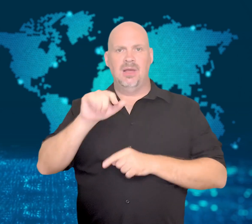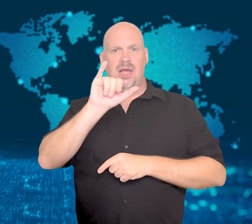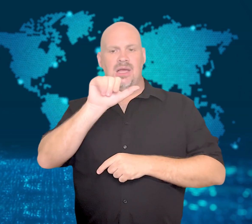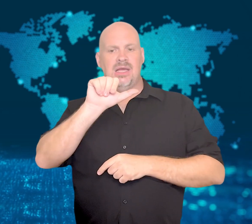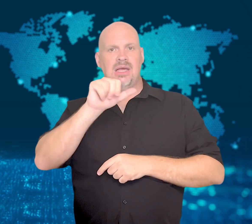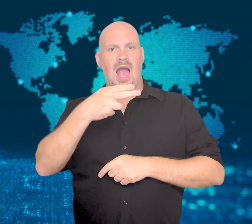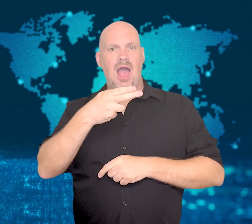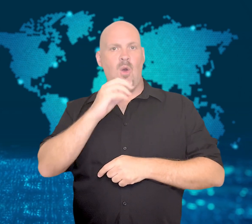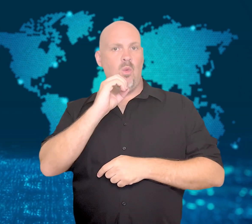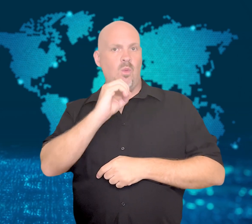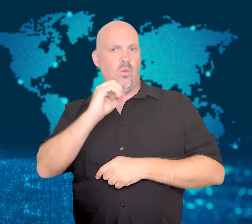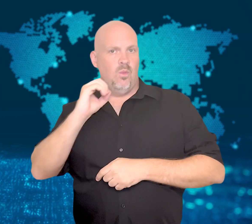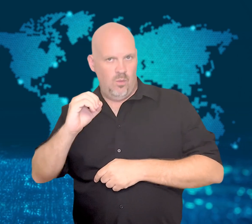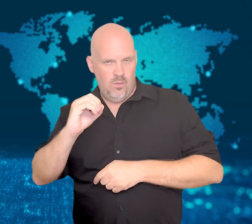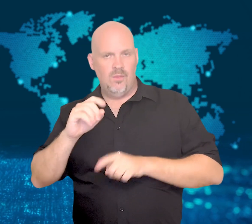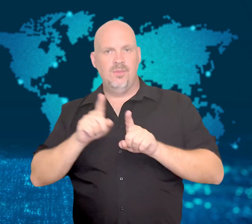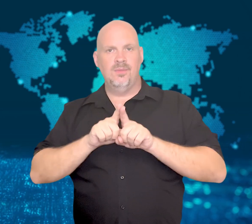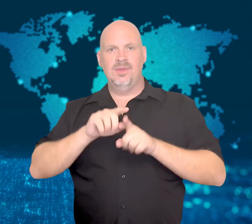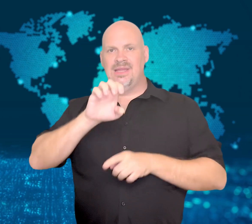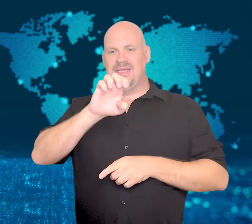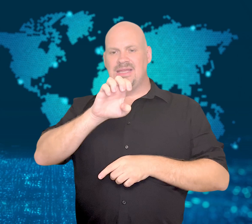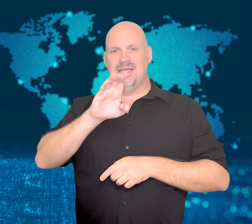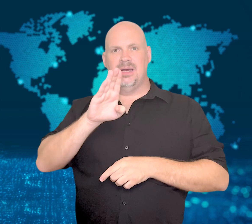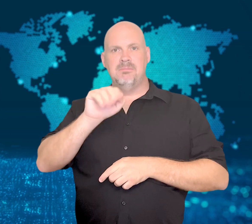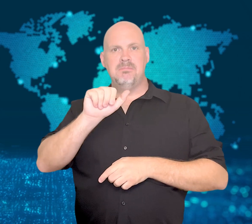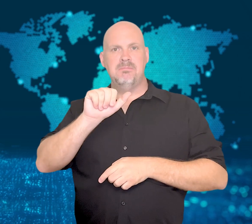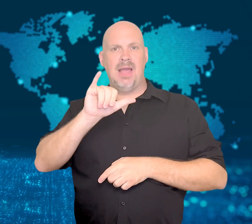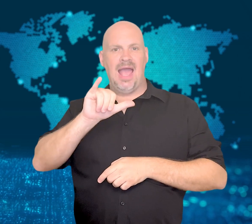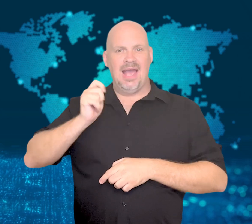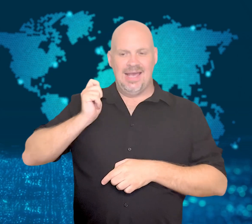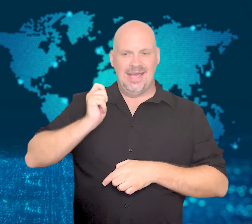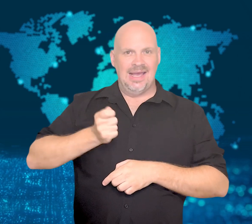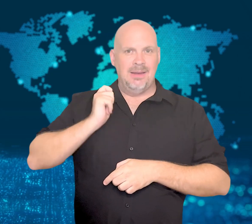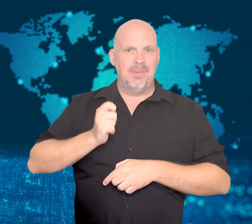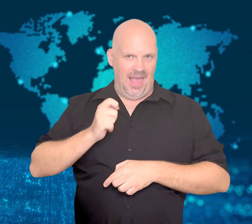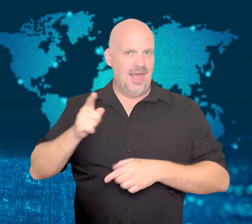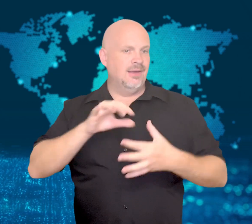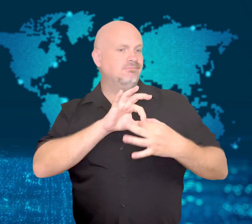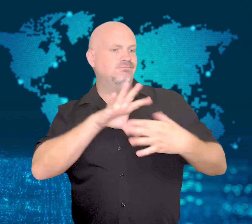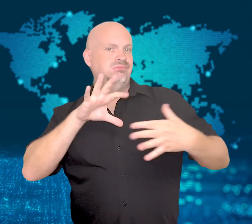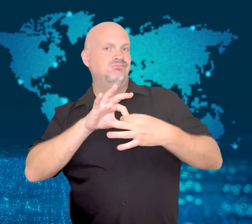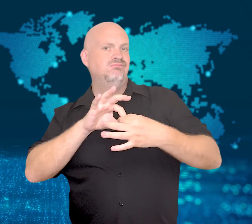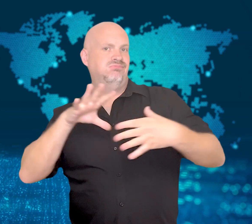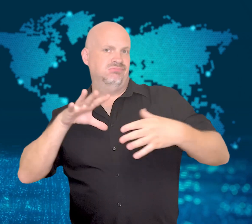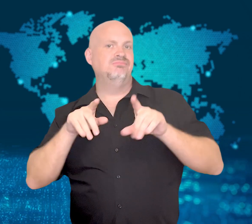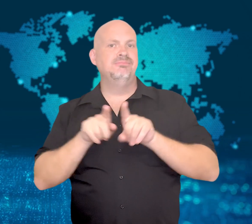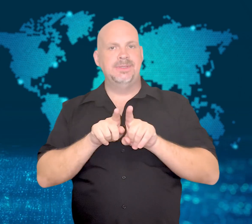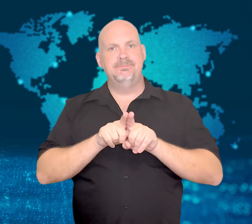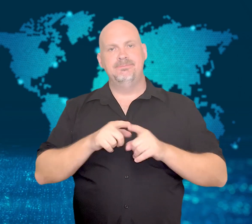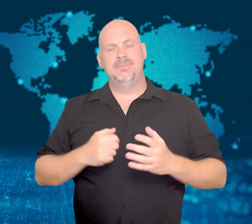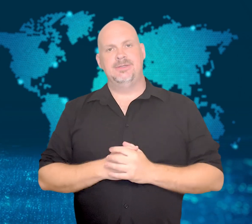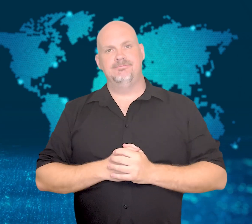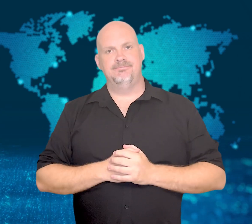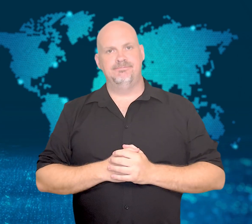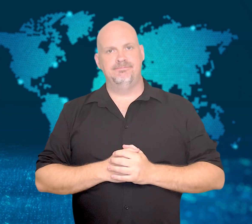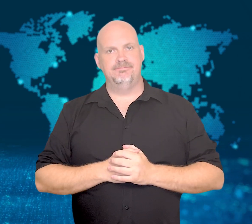such as Xiaozhou and Meituan Homestay. Airbnb is joining other website platforms, such as Yahoo and eBay, that are pulling out of China.